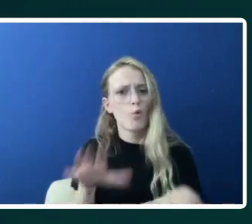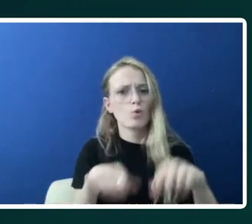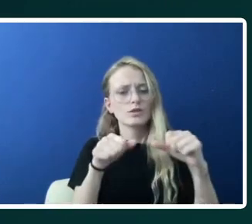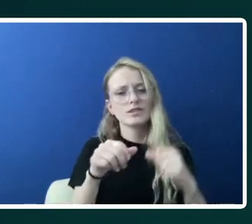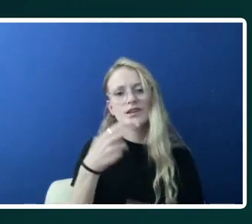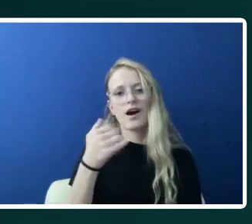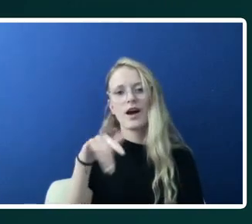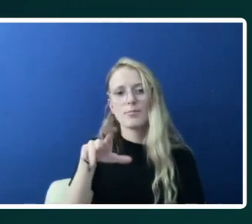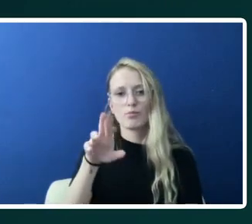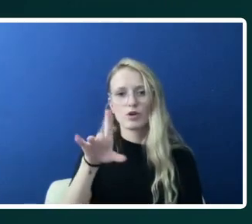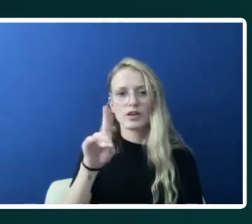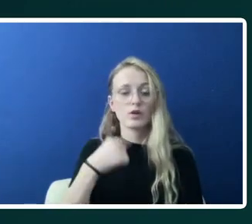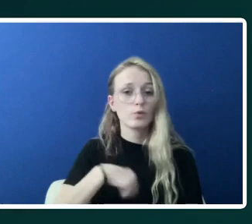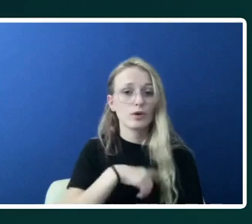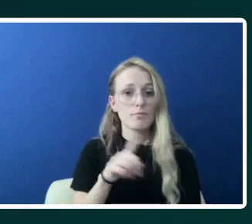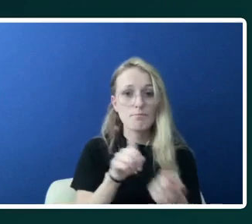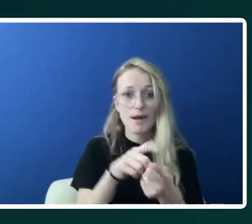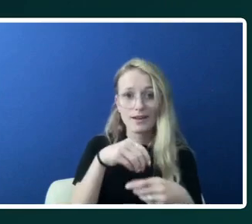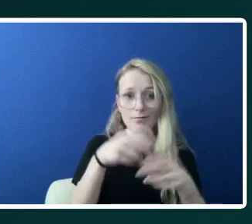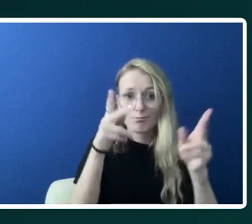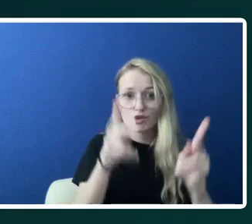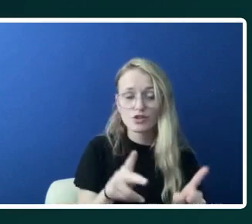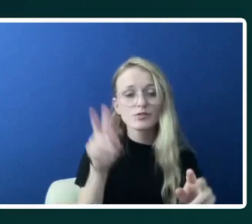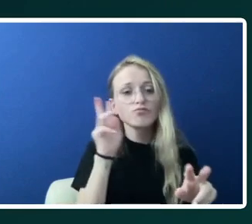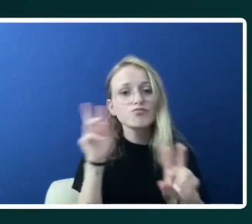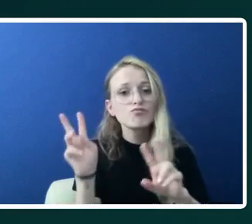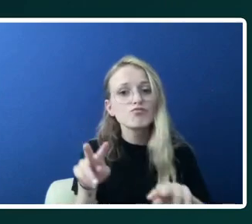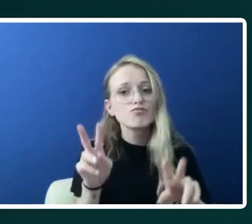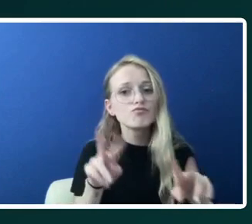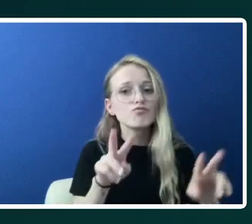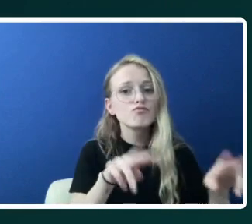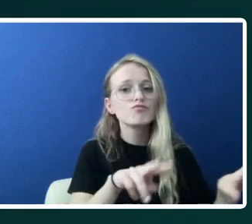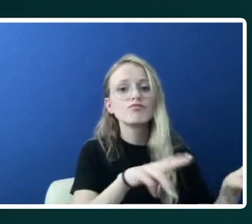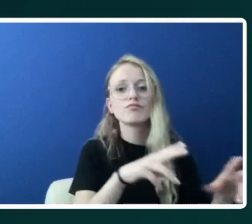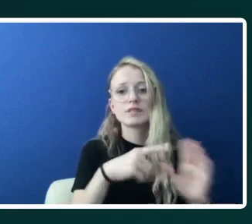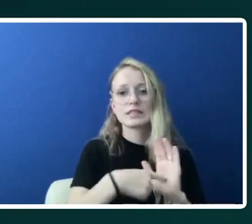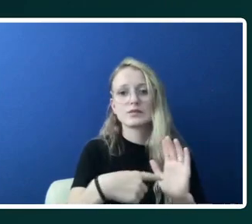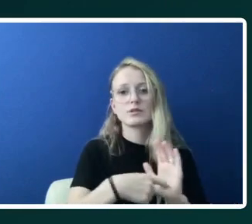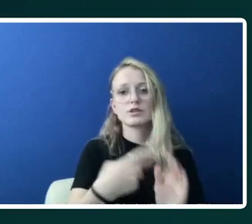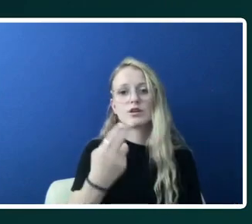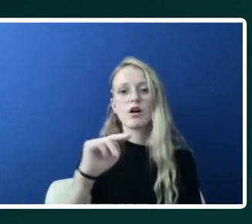in person to view the exhibition Hung Liu, Portraits of Promised Lands. Hung Liu filled